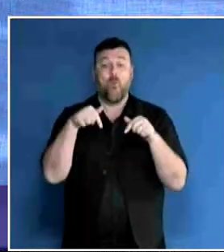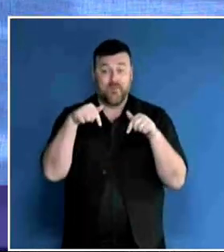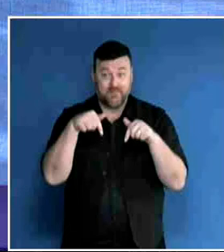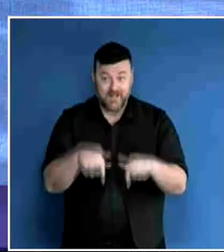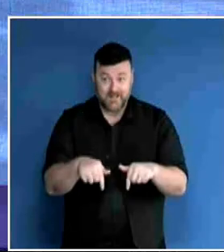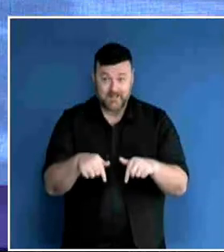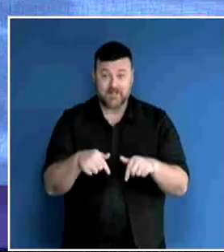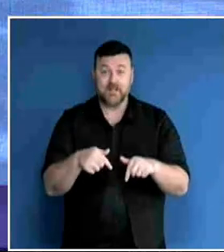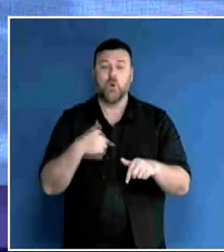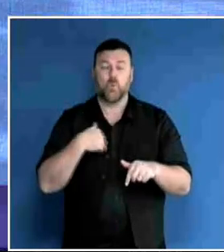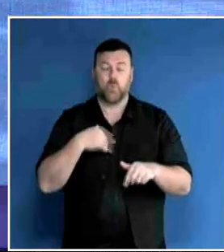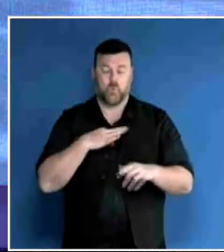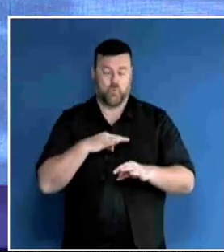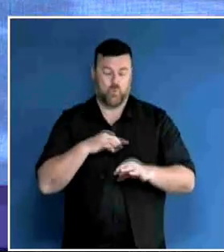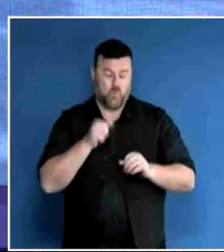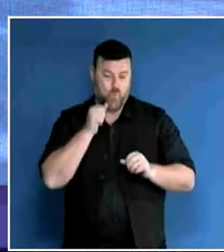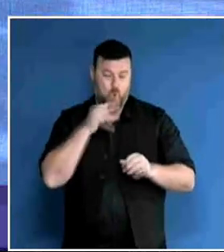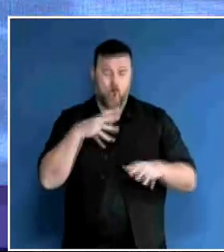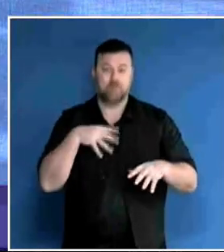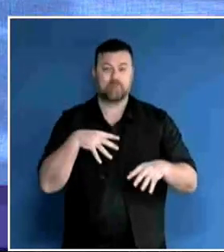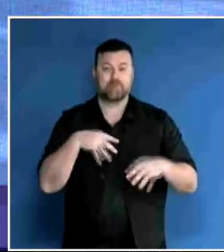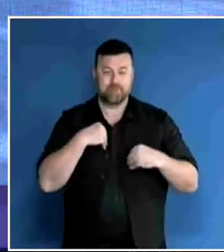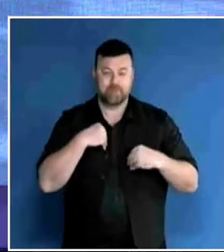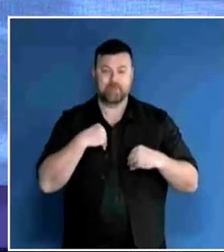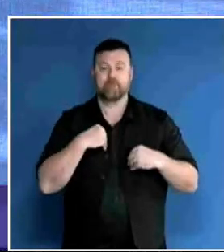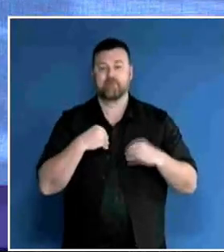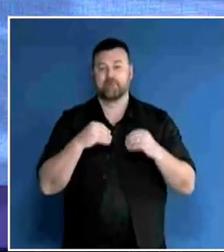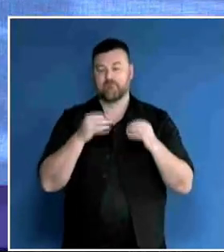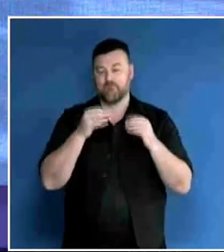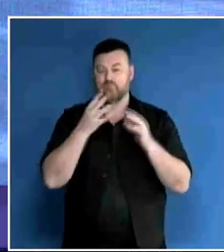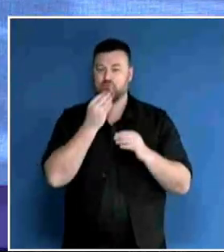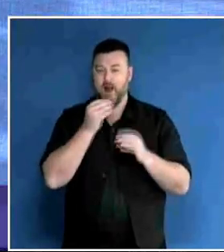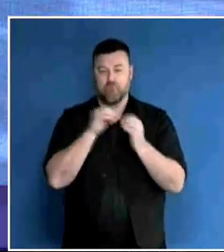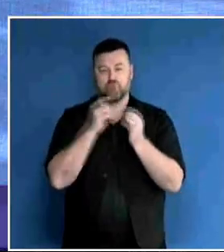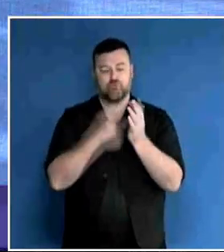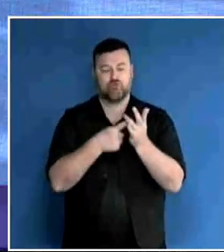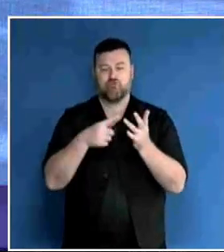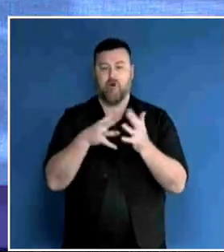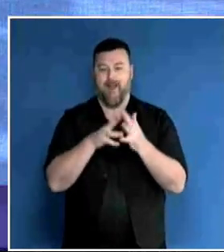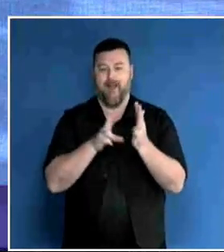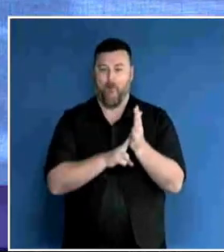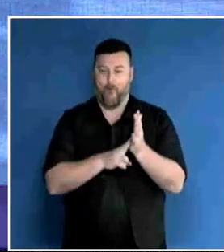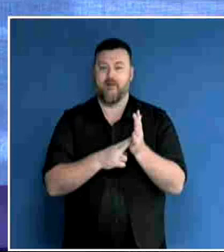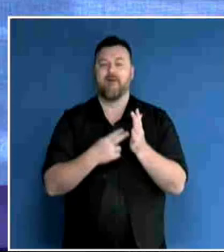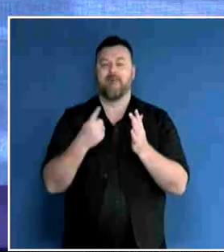points, and our learned friends understand that if there was to be any questions they